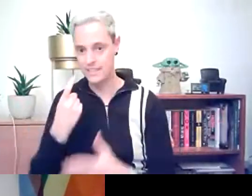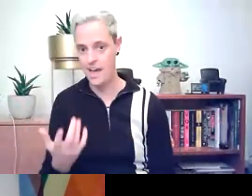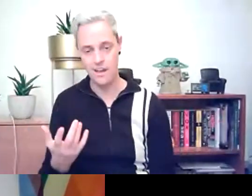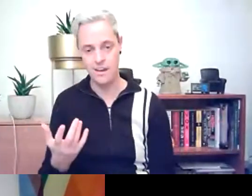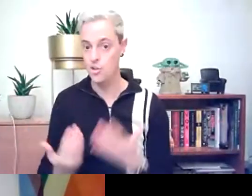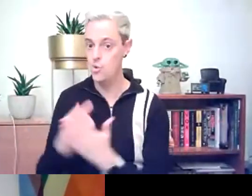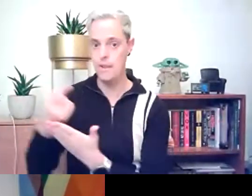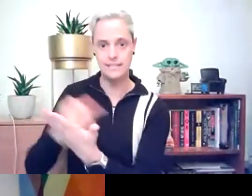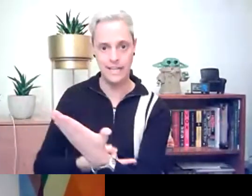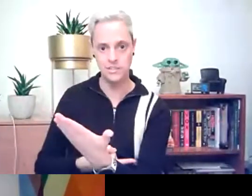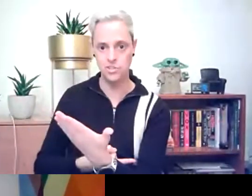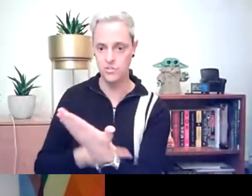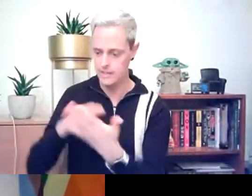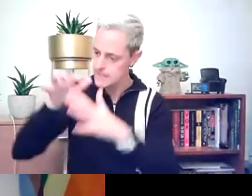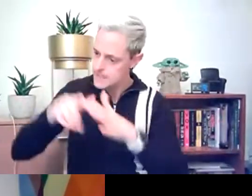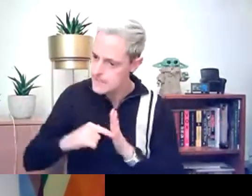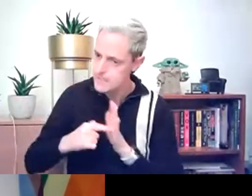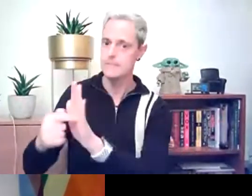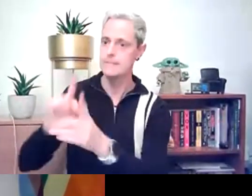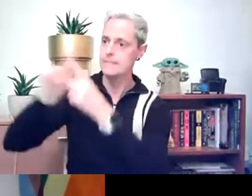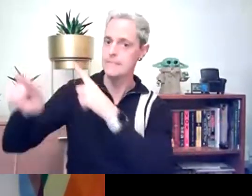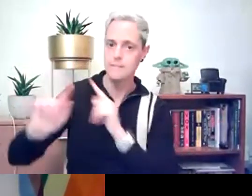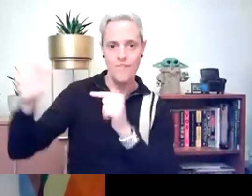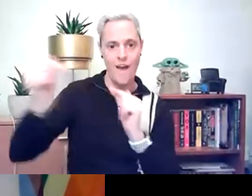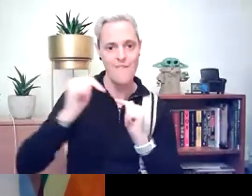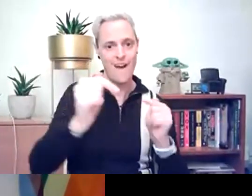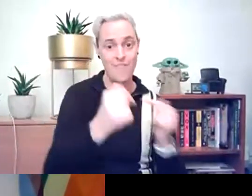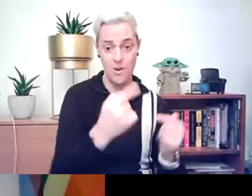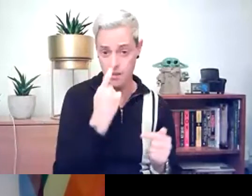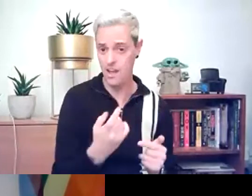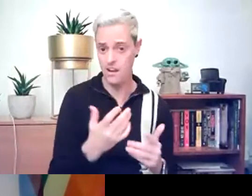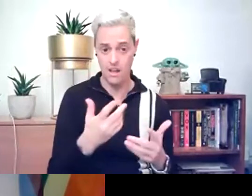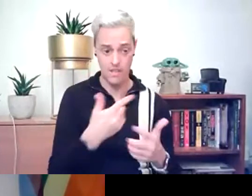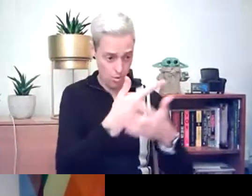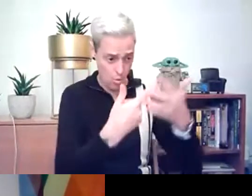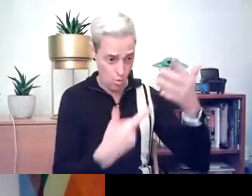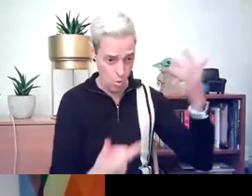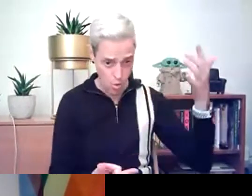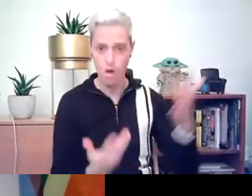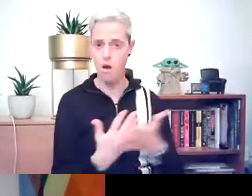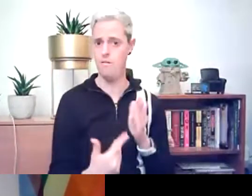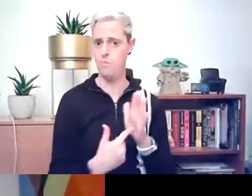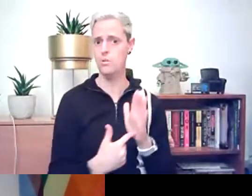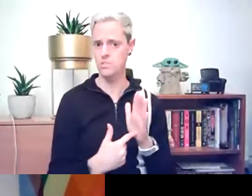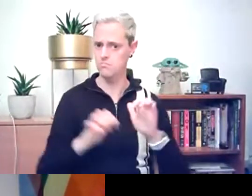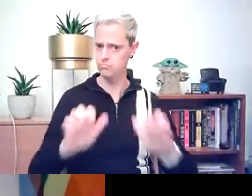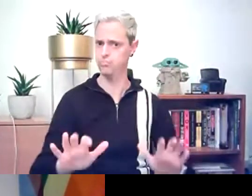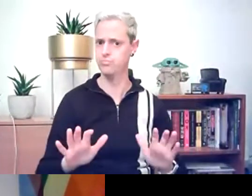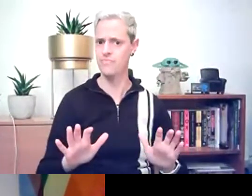there's always an argument that needs to be had, there's always some fight going on somewhere, and they're all really important and how on earth do you prioritize them and how do you